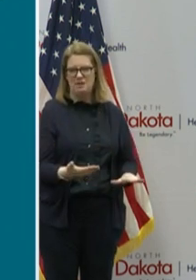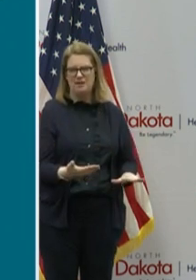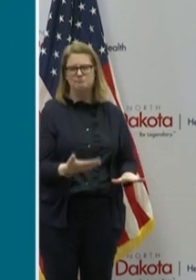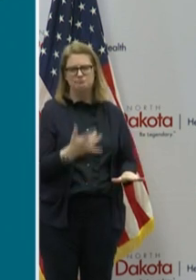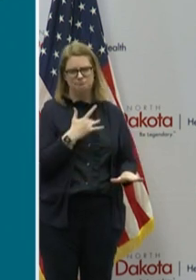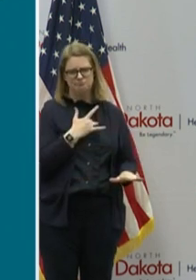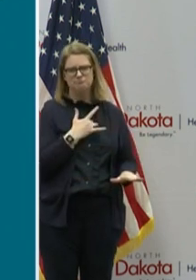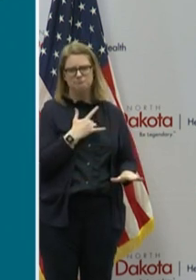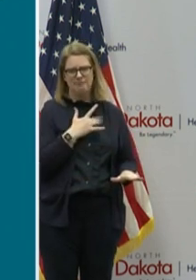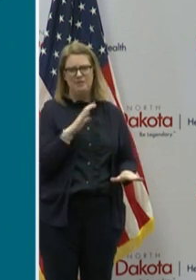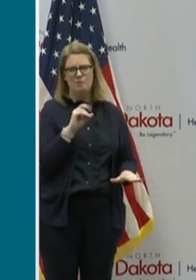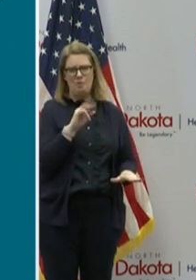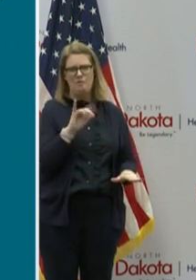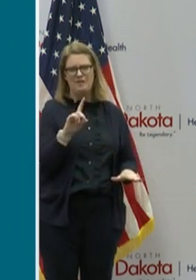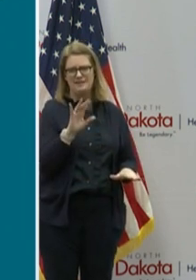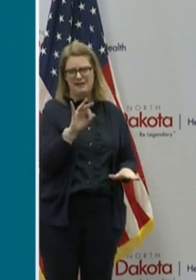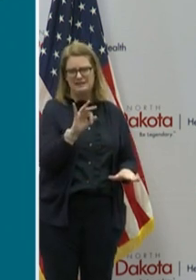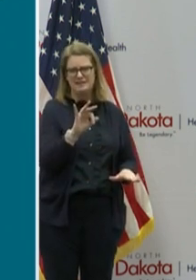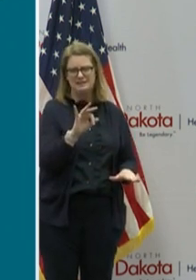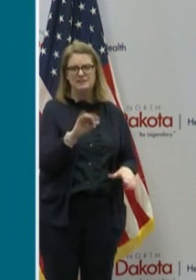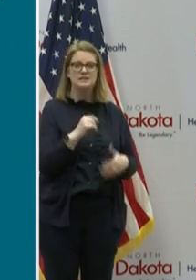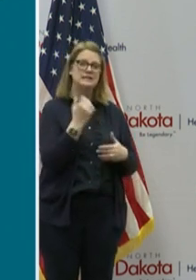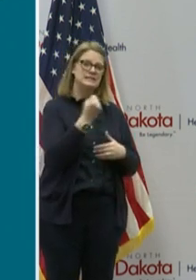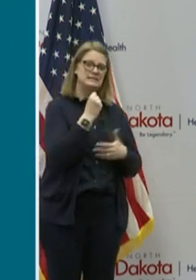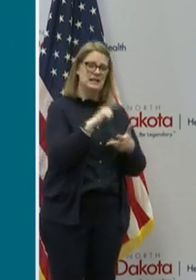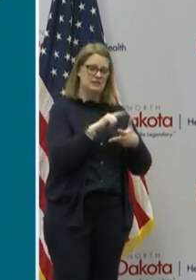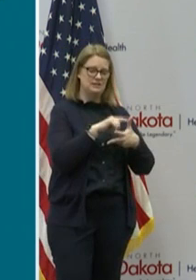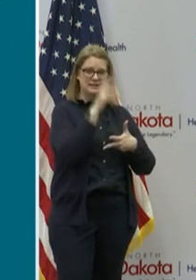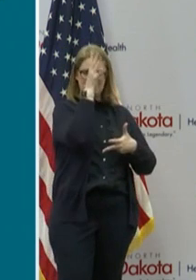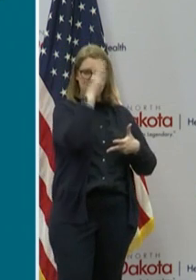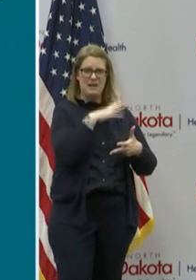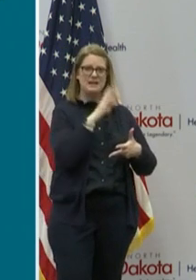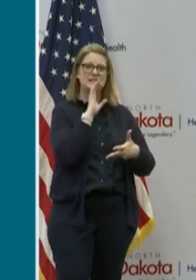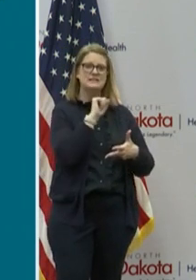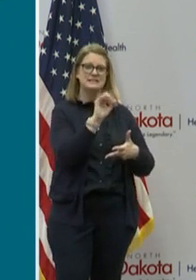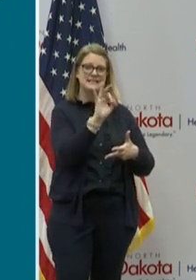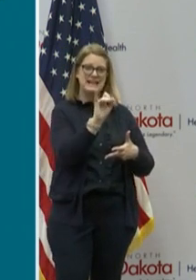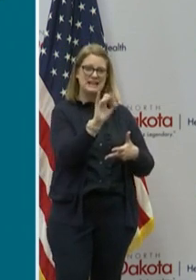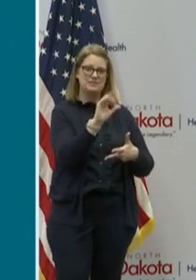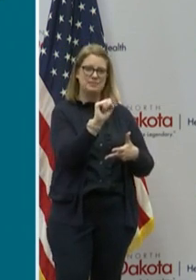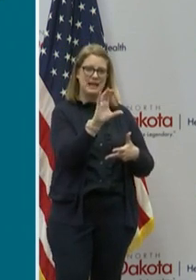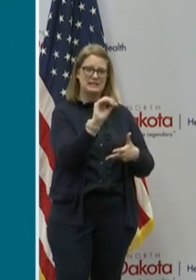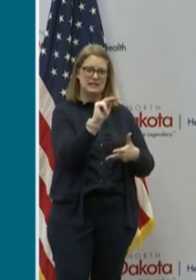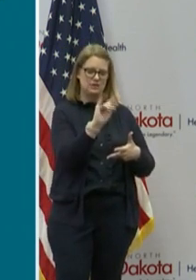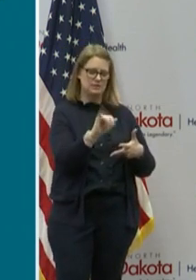PASSED AWAY OVER THE WEEKEND RESULTING NOW IN A TOTAL OF 36 NORTH DAKOTANS THAT PASSED AWAY